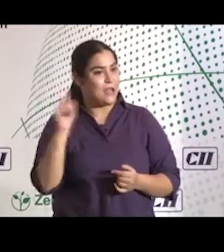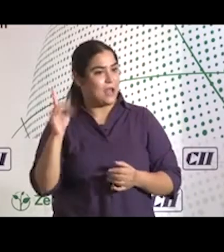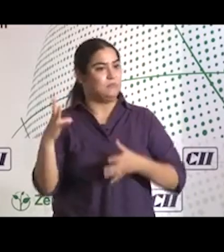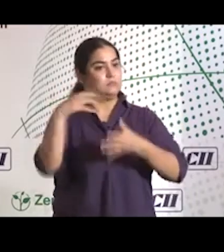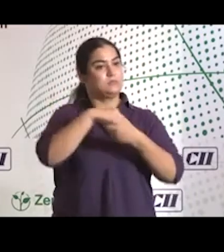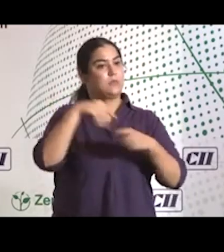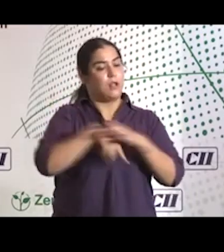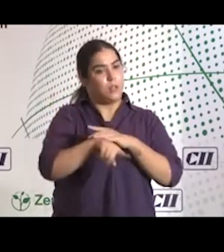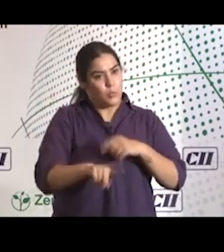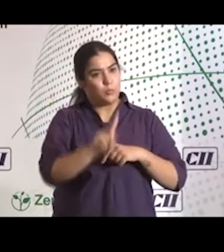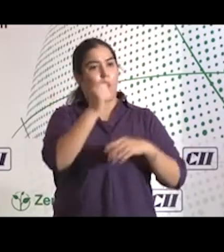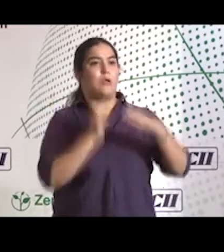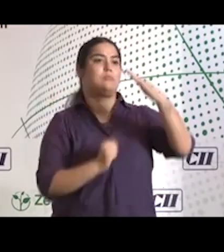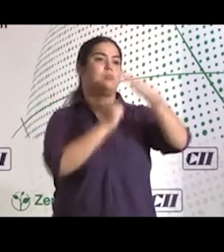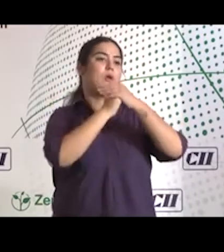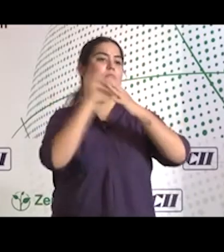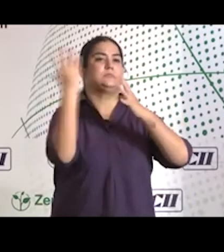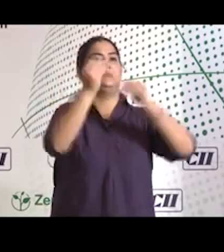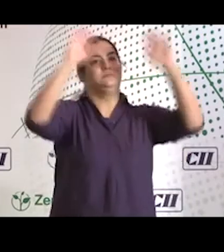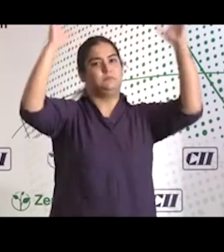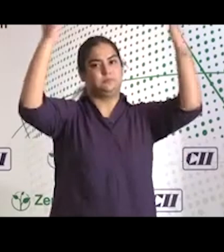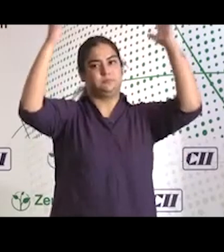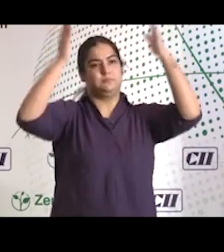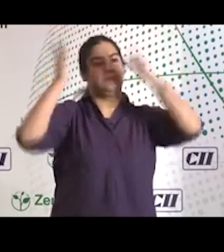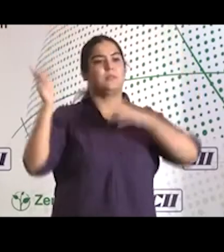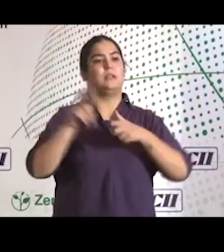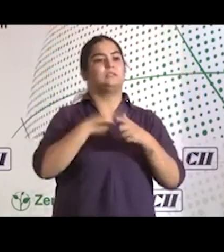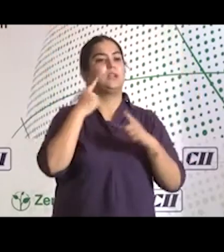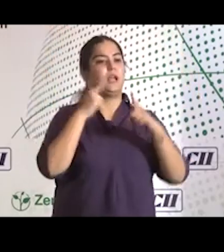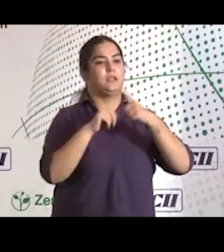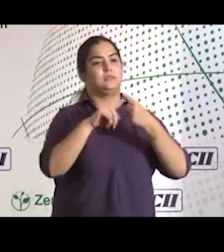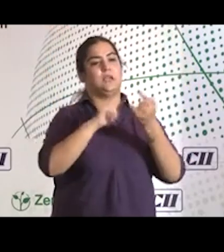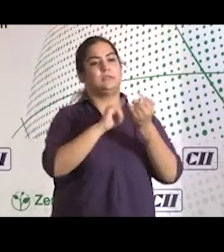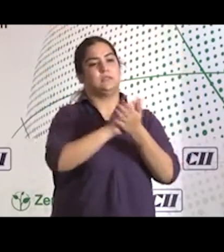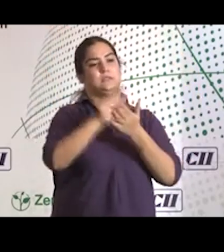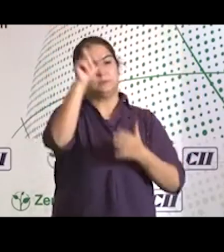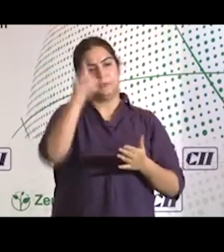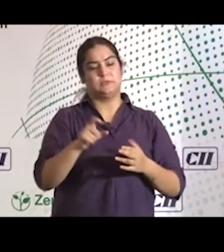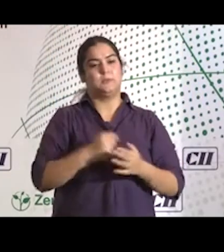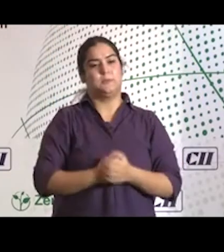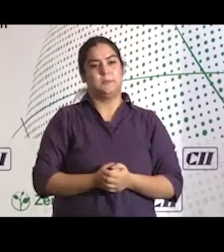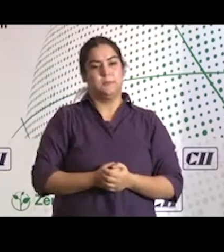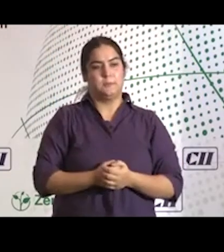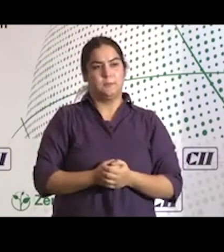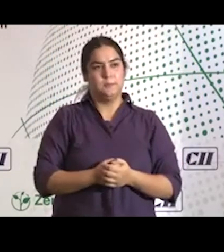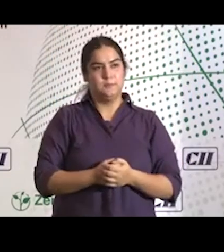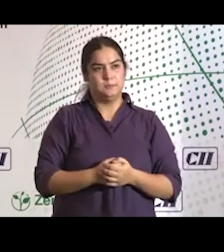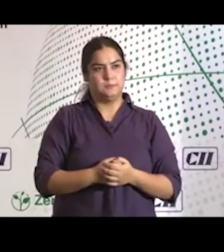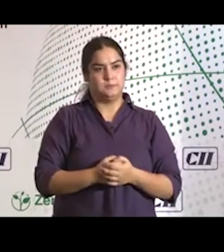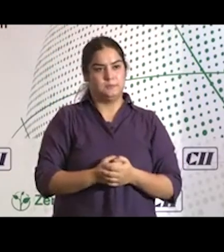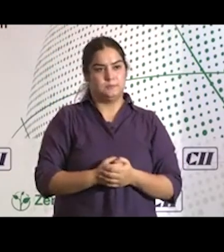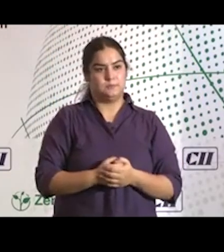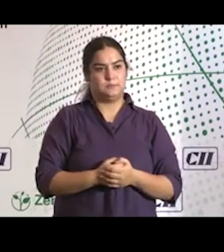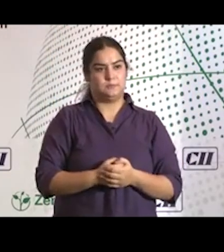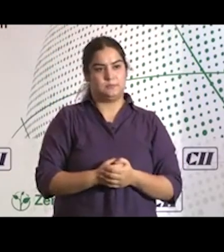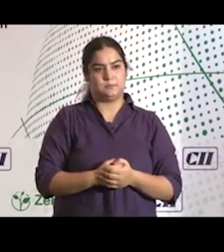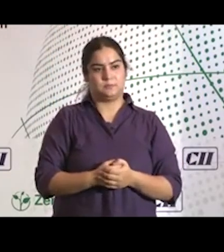So a big round of applause for Dipesh.